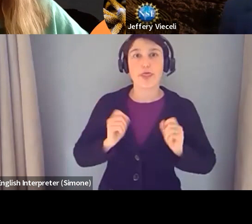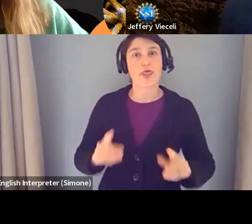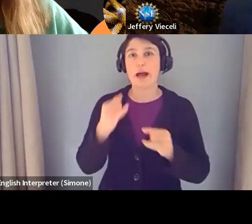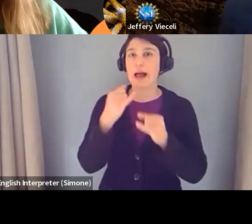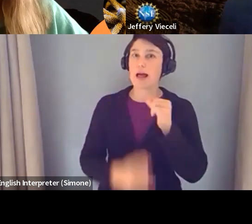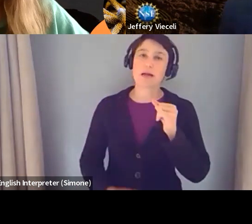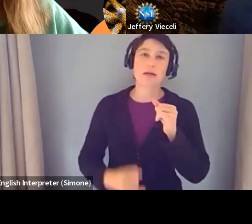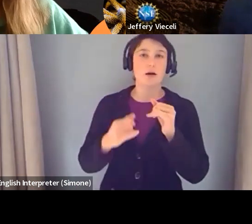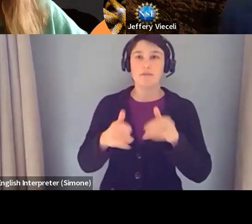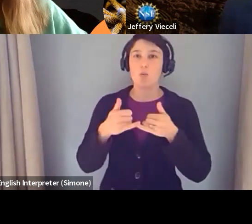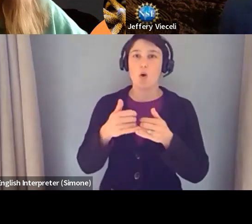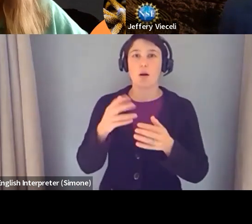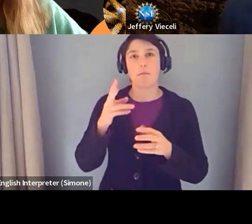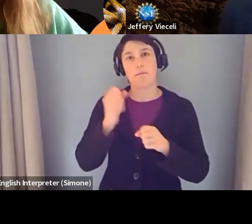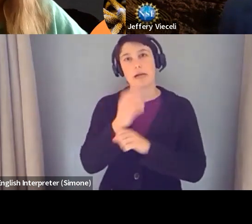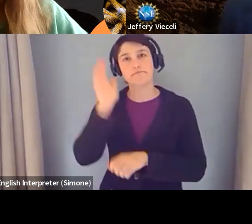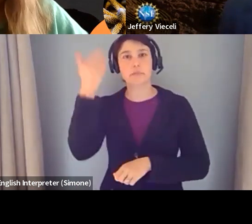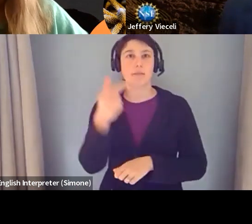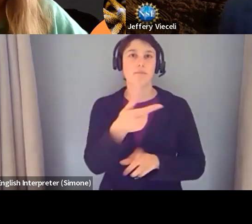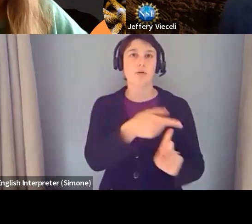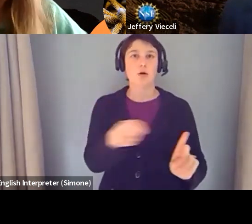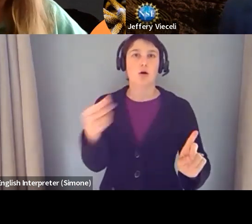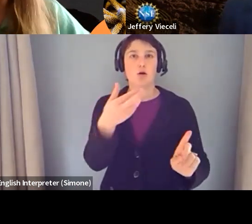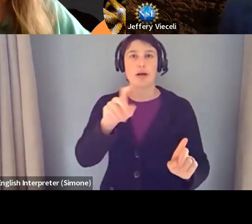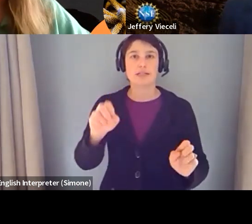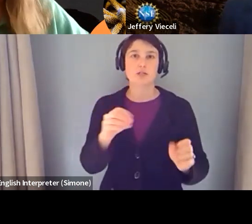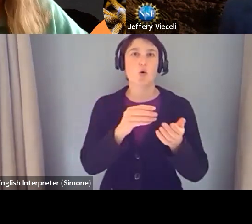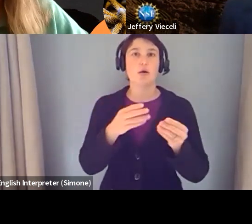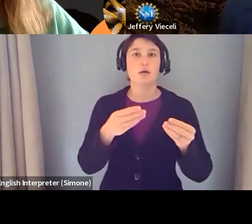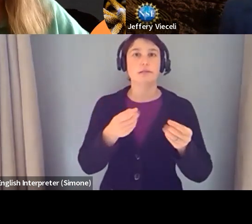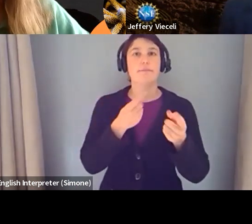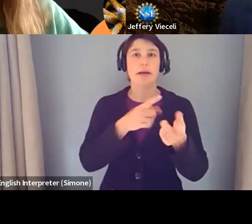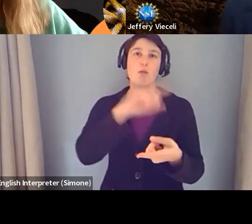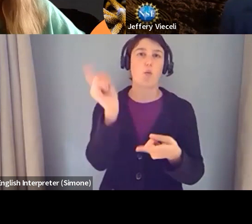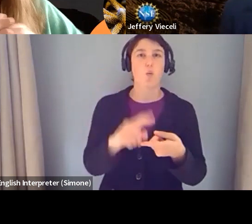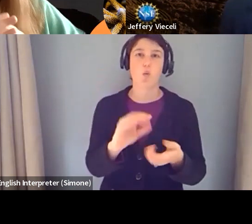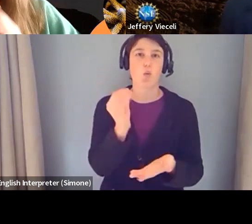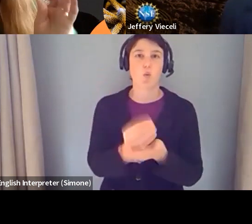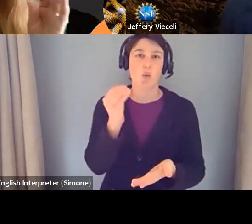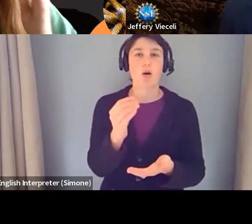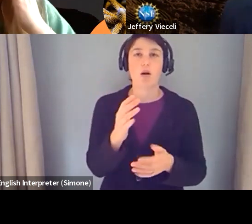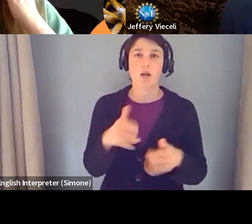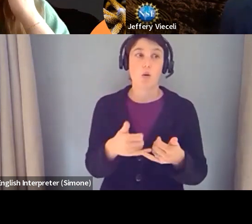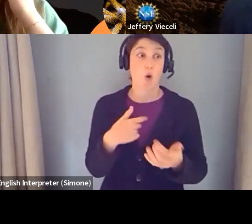down -- look like grantees are spending down the award. "Oh, we have X number of dollars left. We should just buy all of the things."